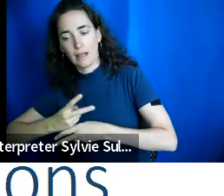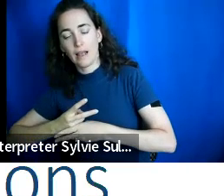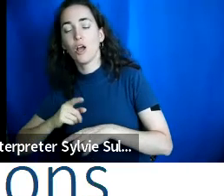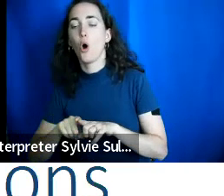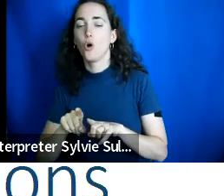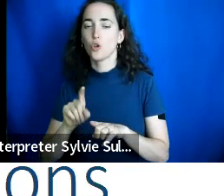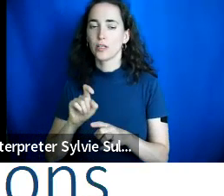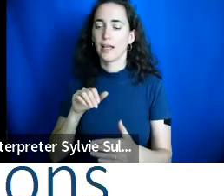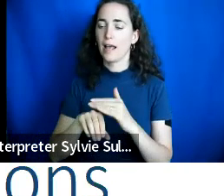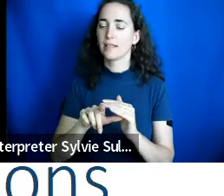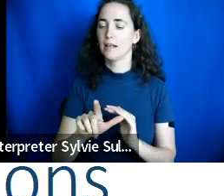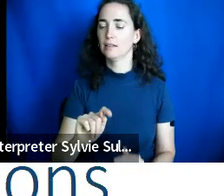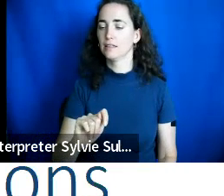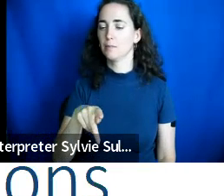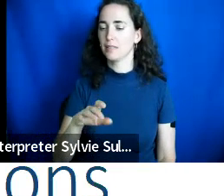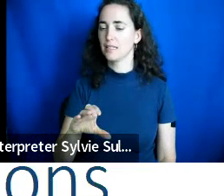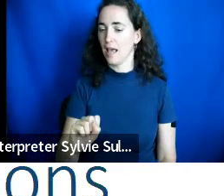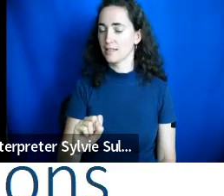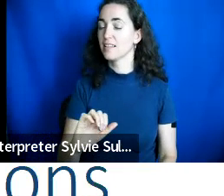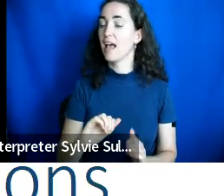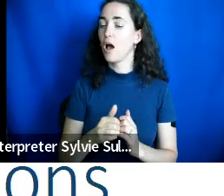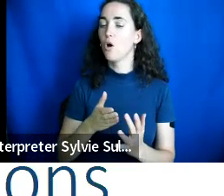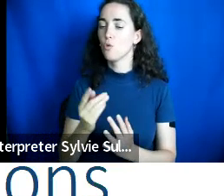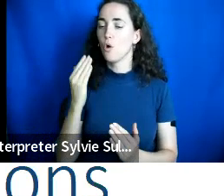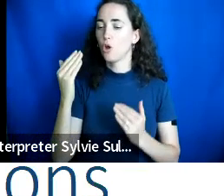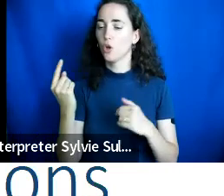Ltv. Cs. Ruth, and adopt a healthcare waiver.